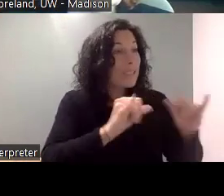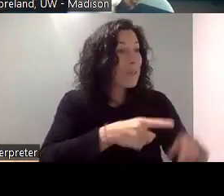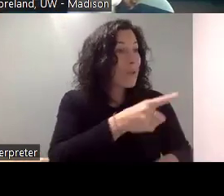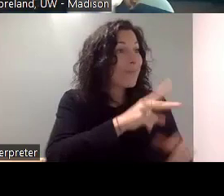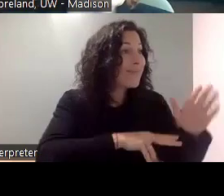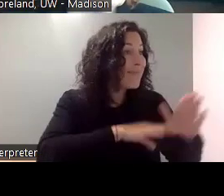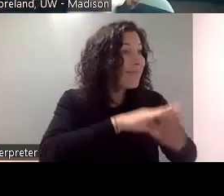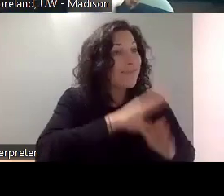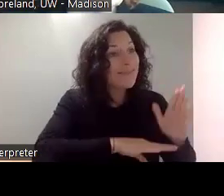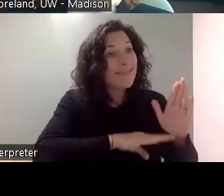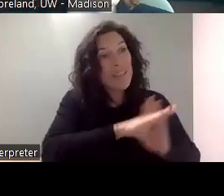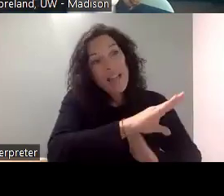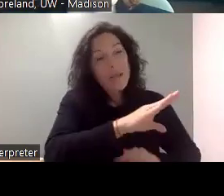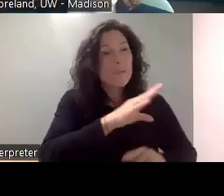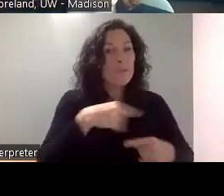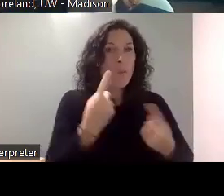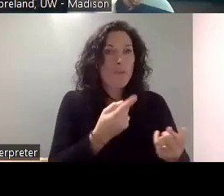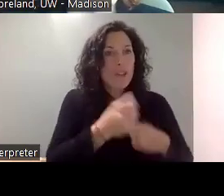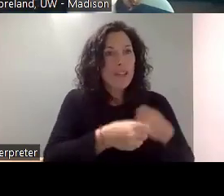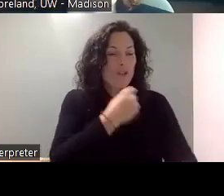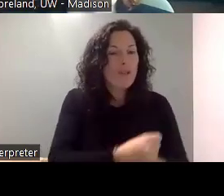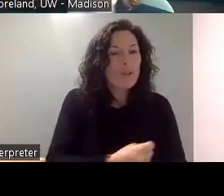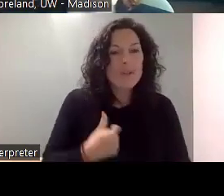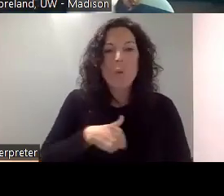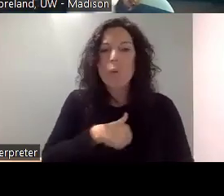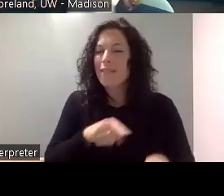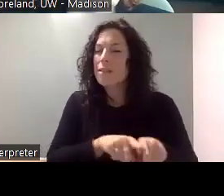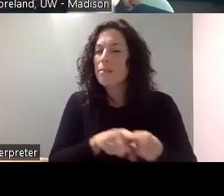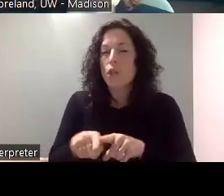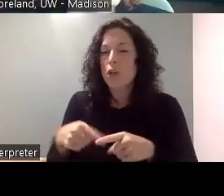We've done a similar thing over the last year as well, Missy, and we actually,